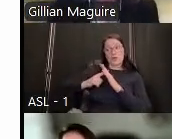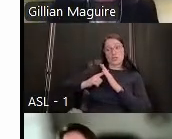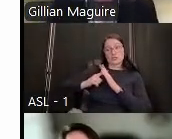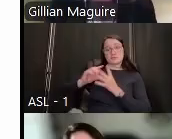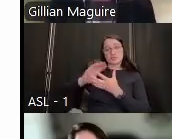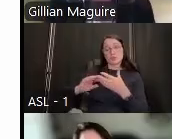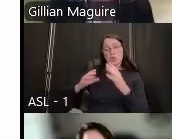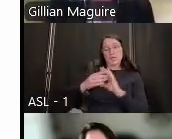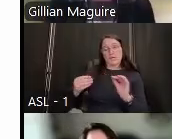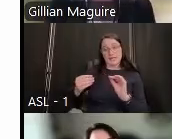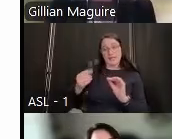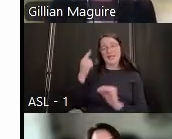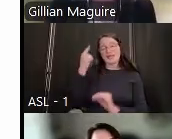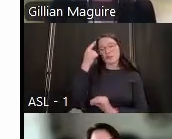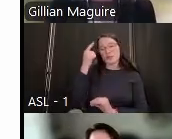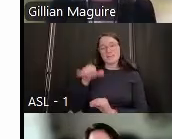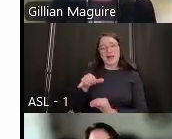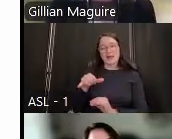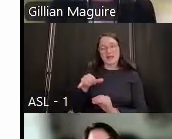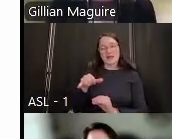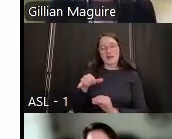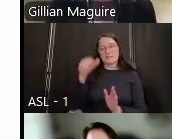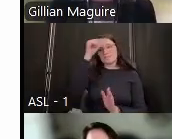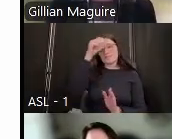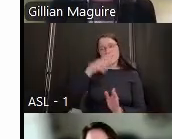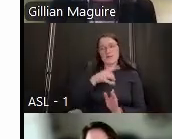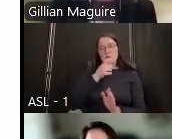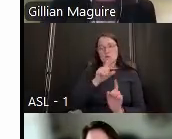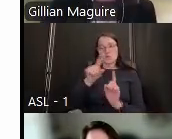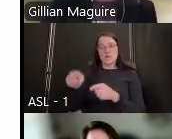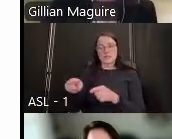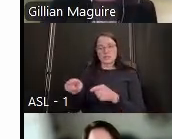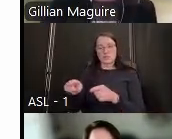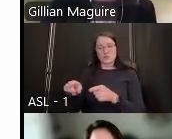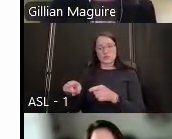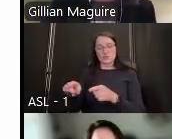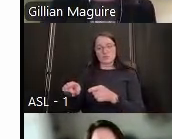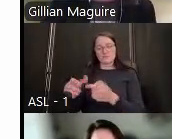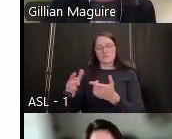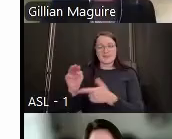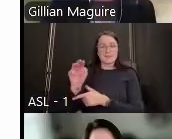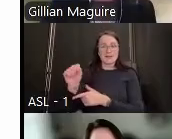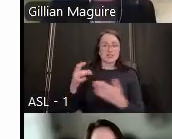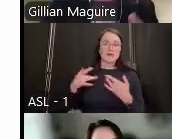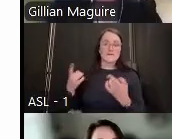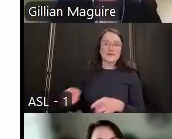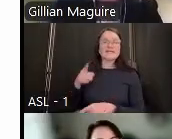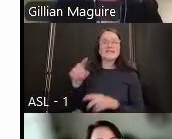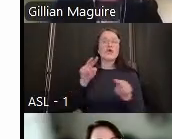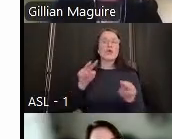went to the parent night, he oversaw the global real estate and facilities area for Microsoft.